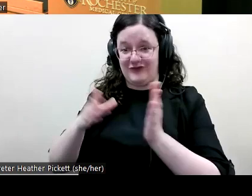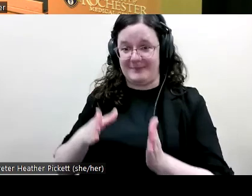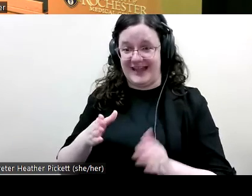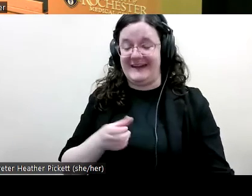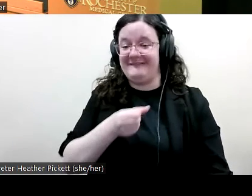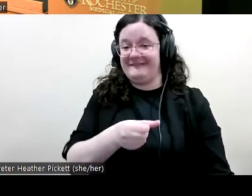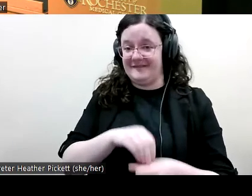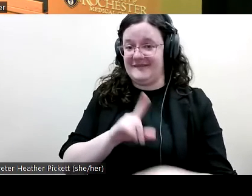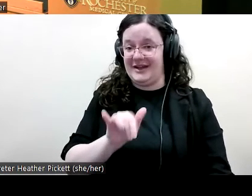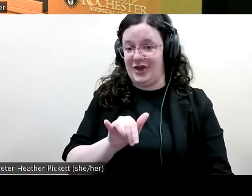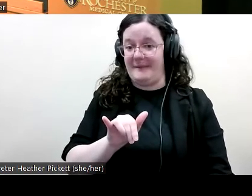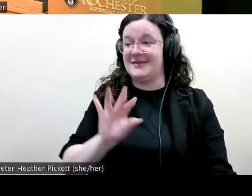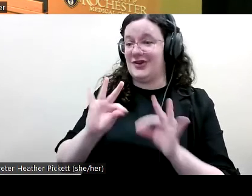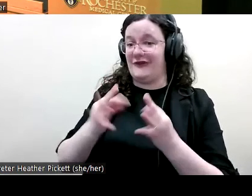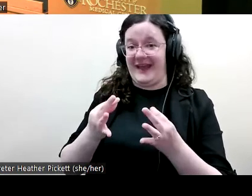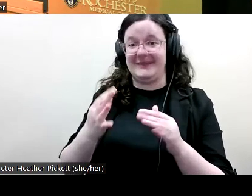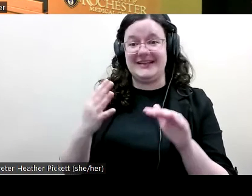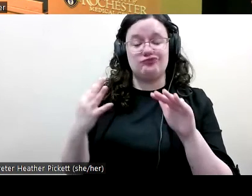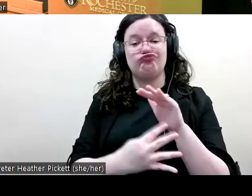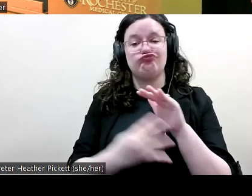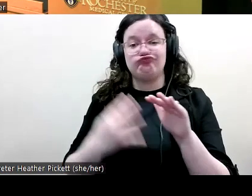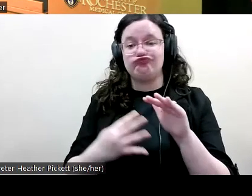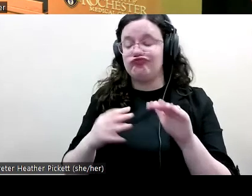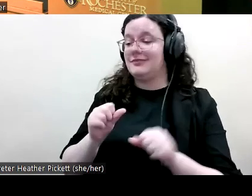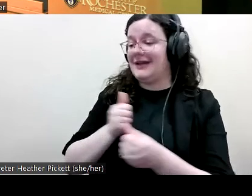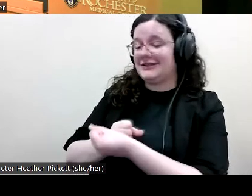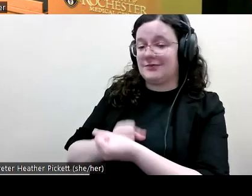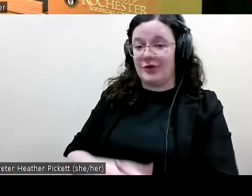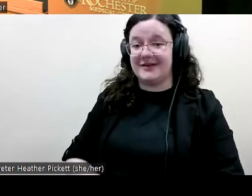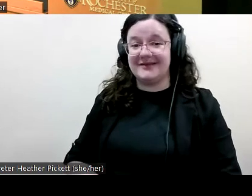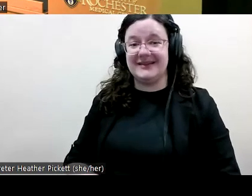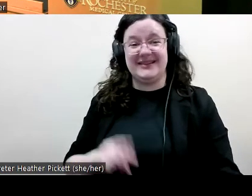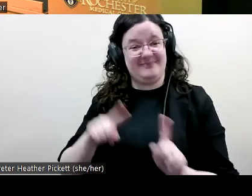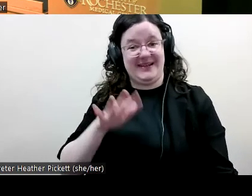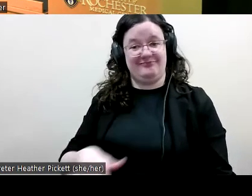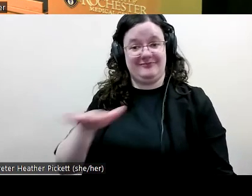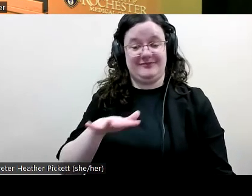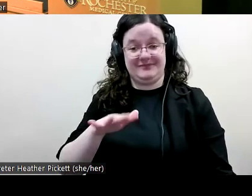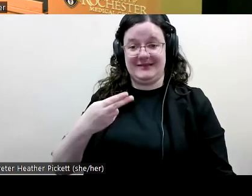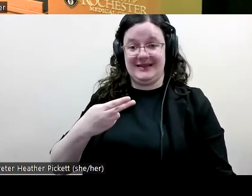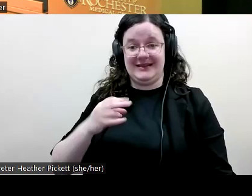would say in terms of widespread looking at Hippa differently I I think it's very slow in terms of